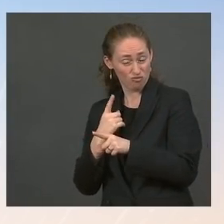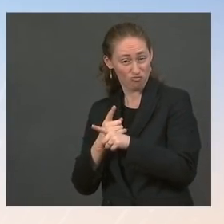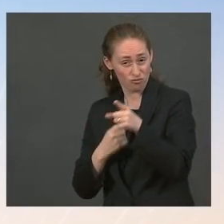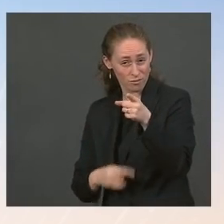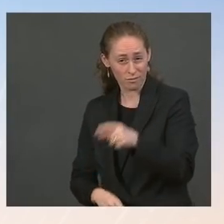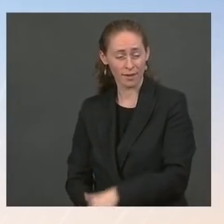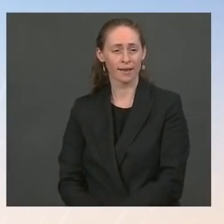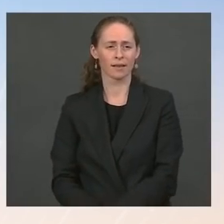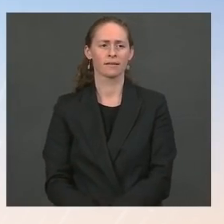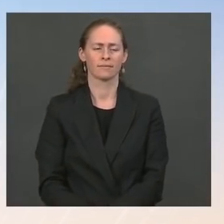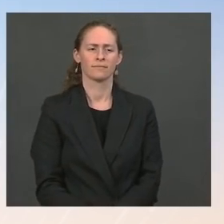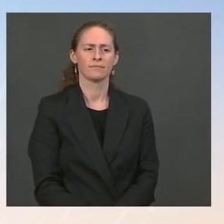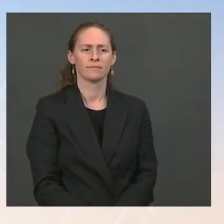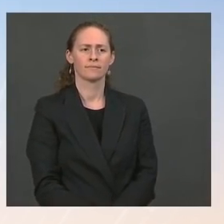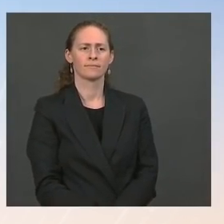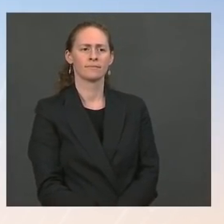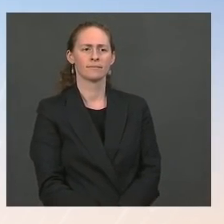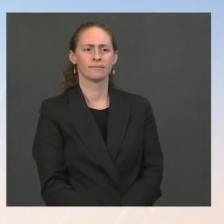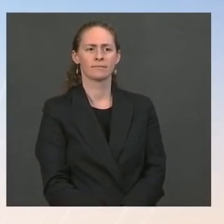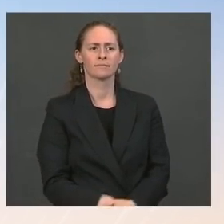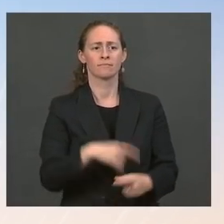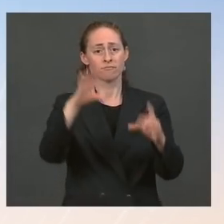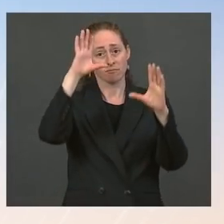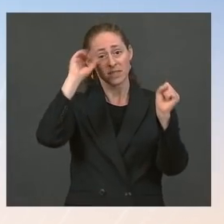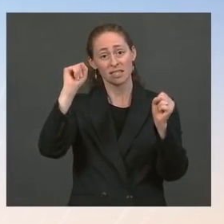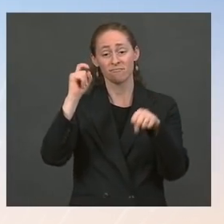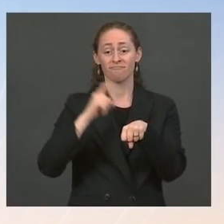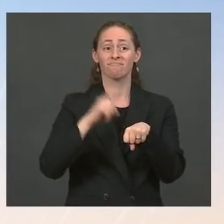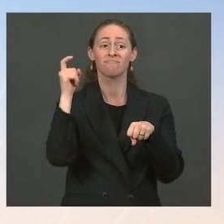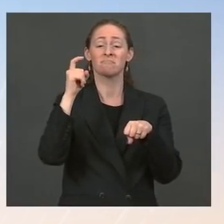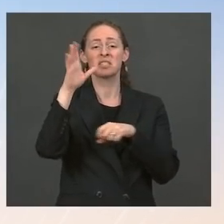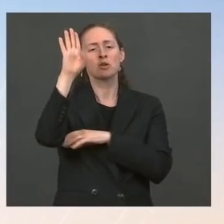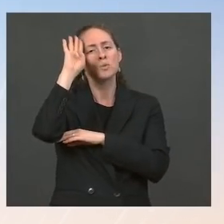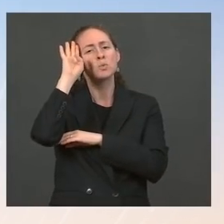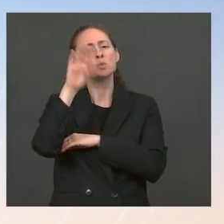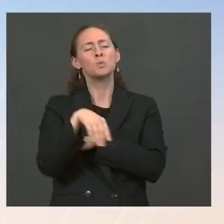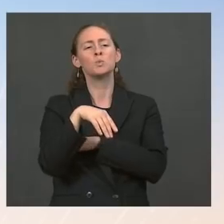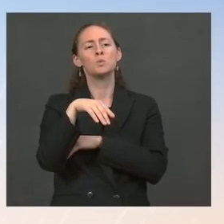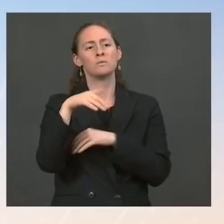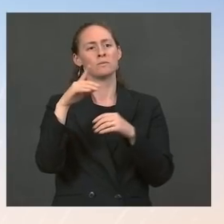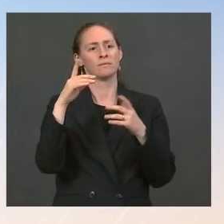when you're President of the United States and you're sitting behind the -- sitting in the Oval Office, behind the Resolute Desk